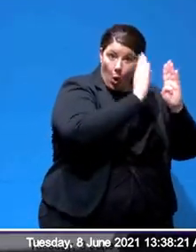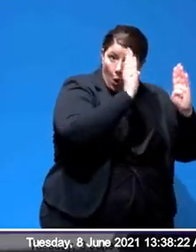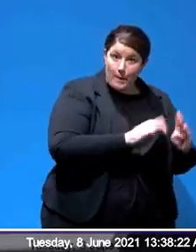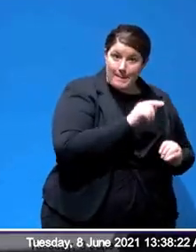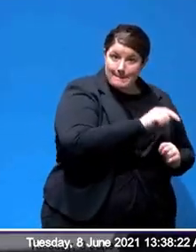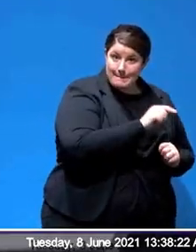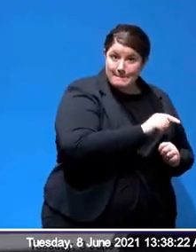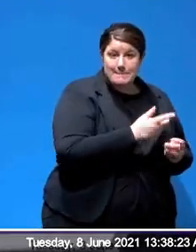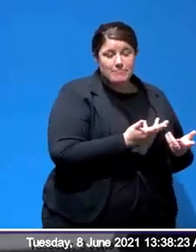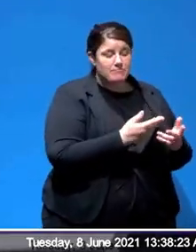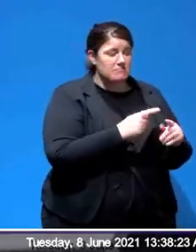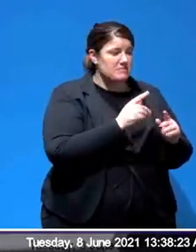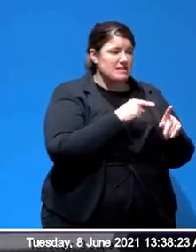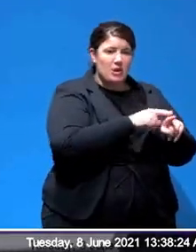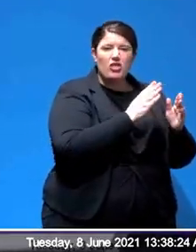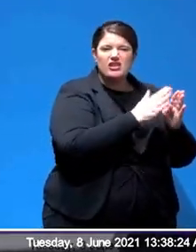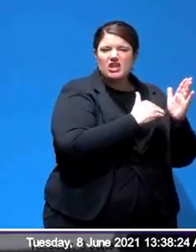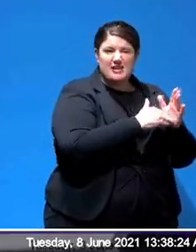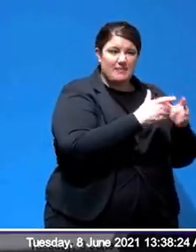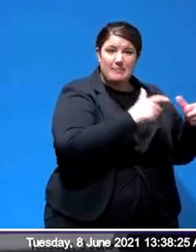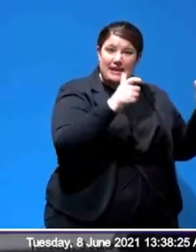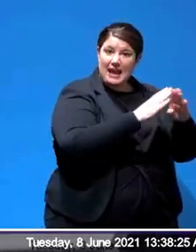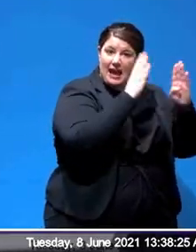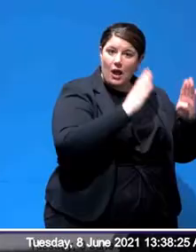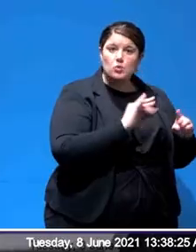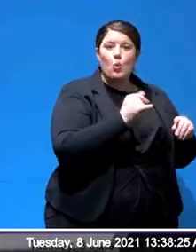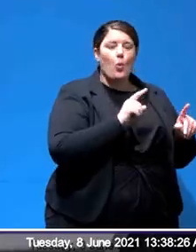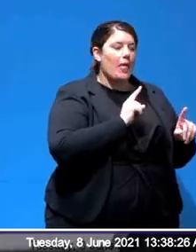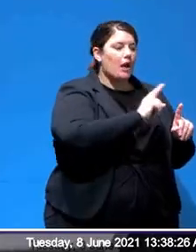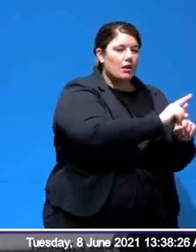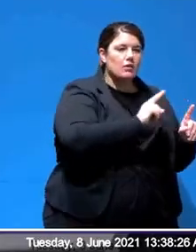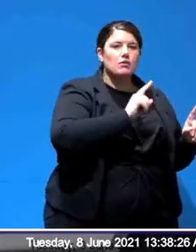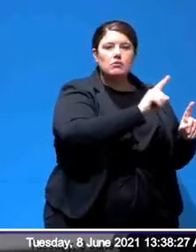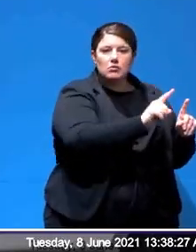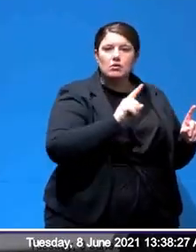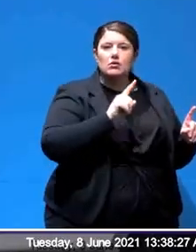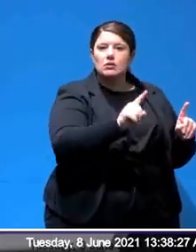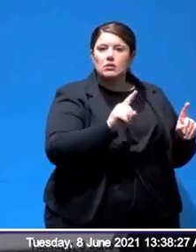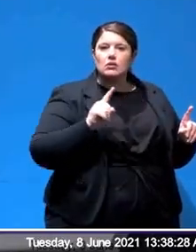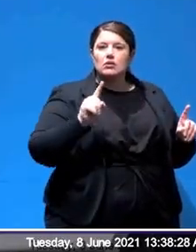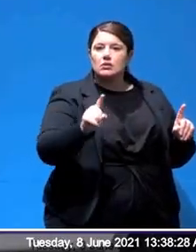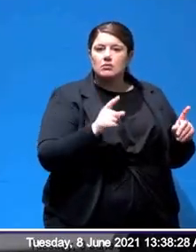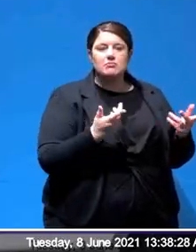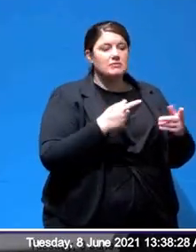of the group home, or they are a float supervisor and start and finish their day in a particular group home.